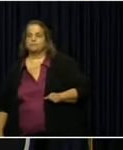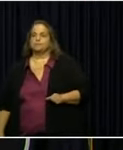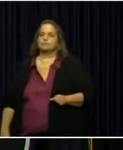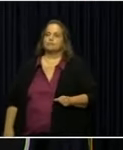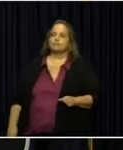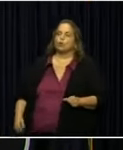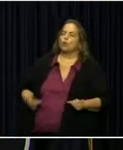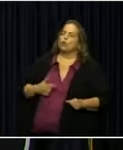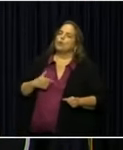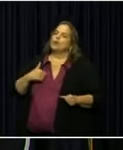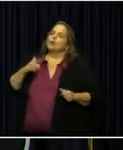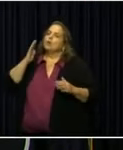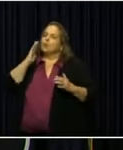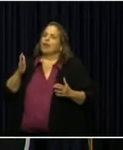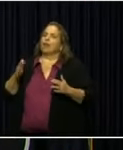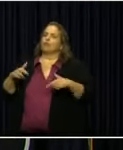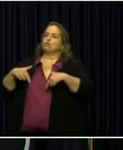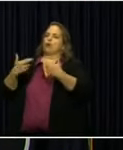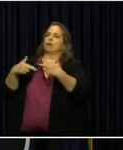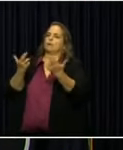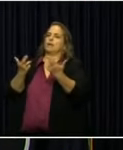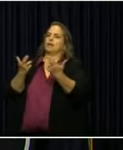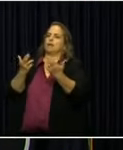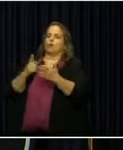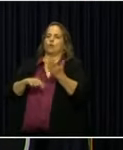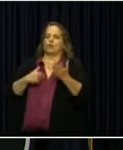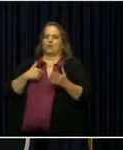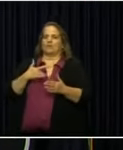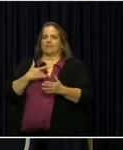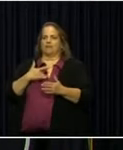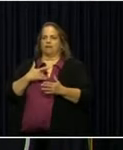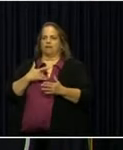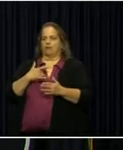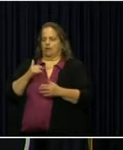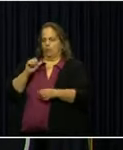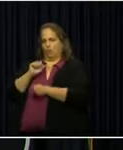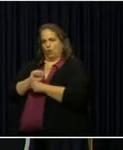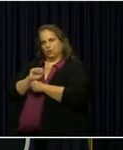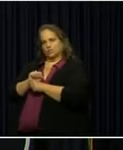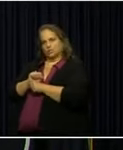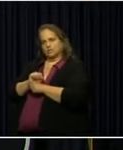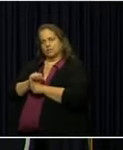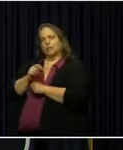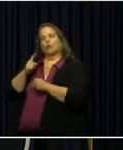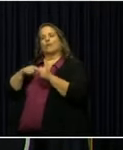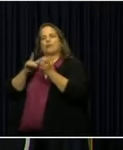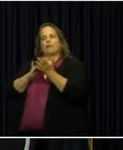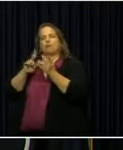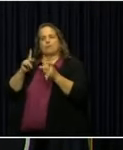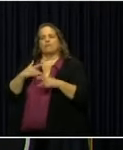THAT WE ARE RIGHT NOW. WE WON'T BE IN FULL HEALTHY AT HOME, HOE THOUGH I HOPE WE'RE